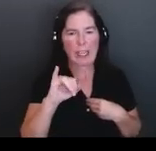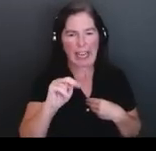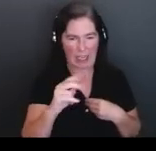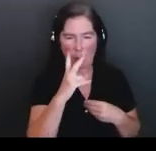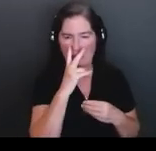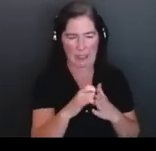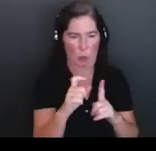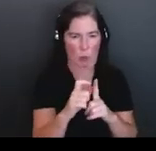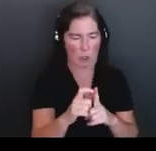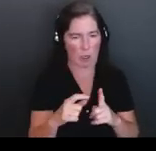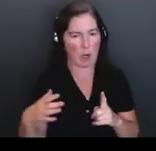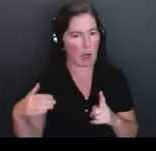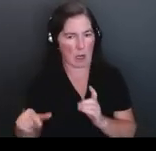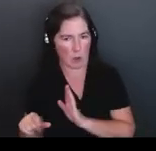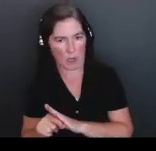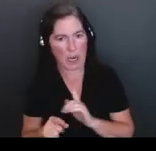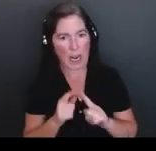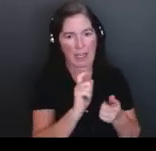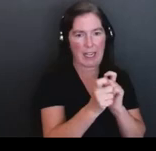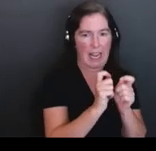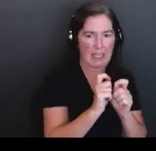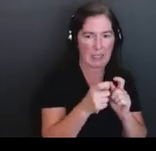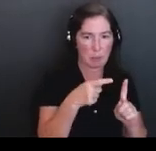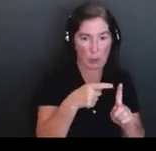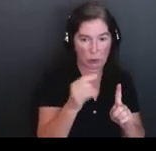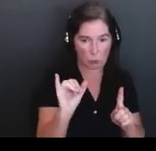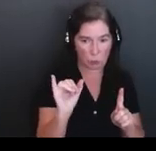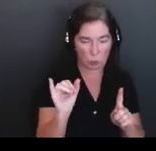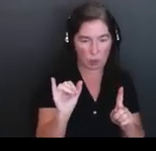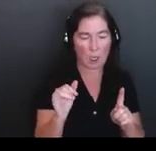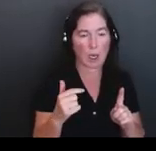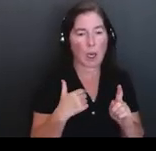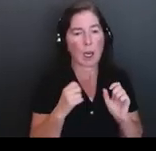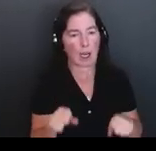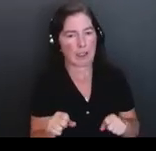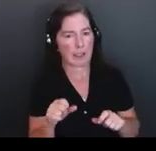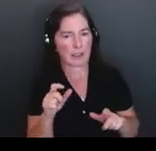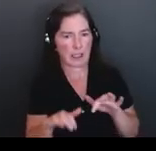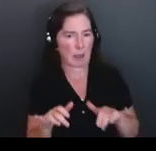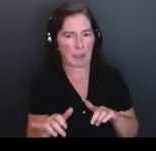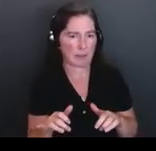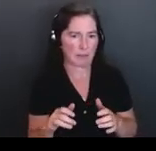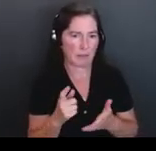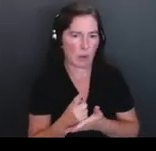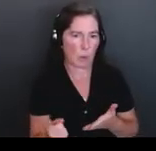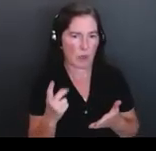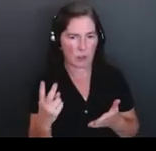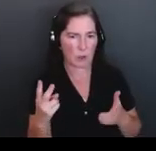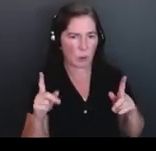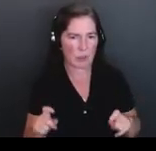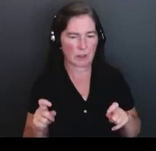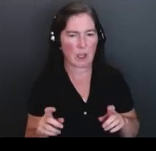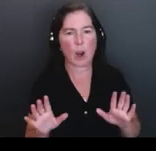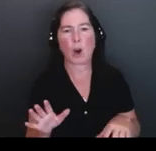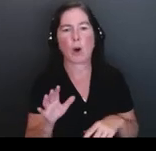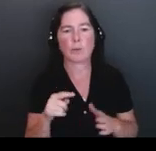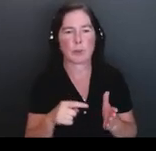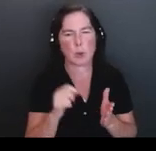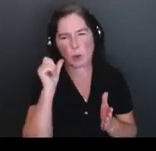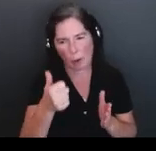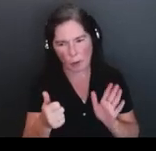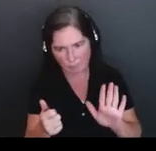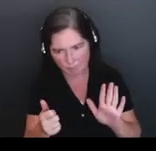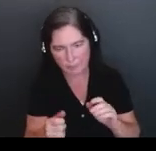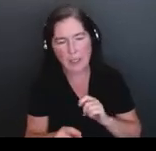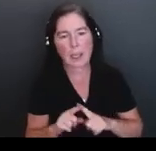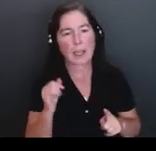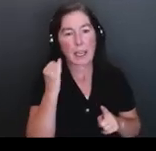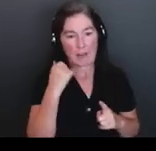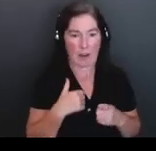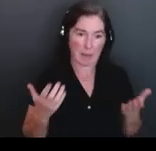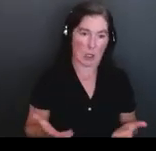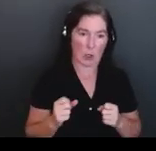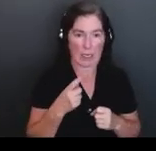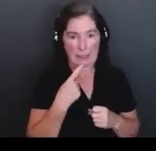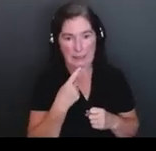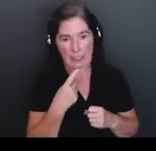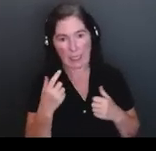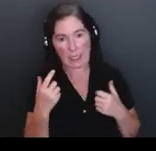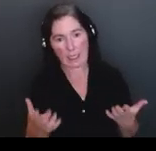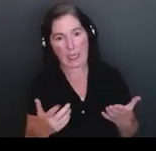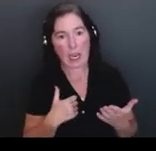If I look at these boxes you can't, there's nothing there, but if a student had looked at the assignment, it would say viewed. If they turned something in but I haven't graded it yet, it would